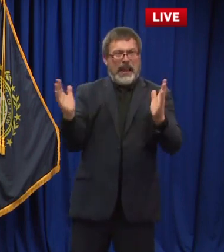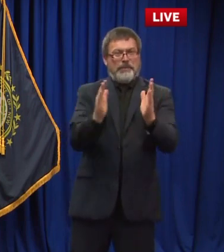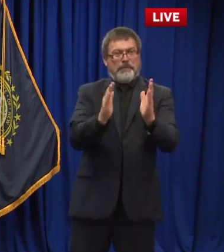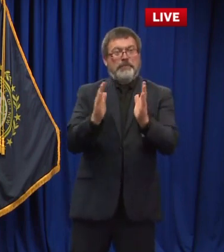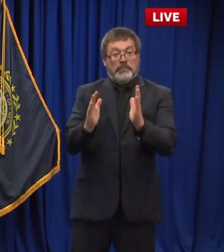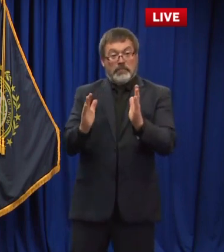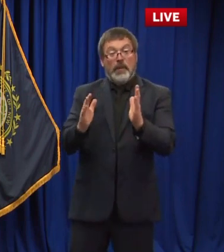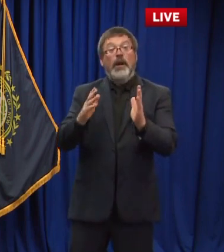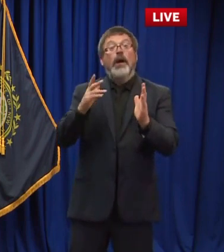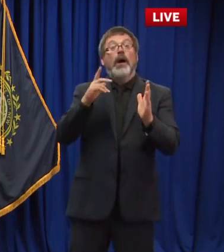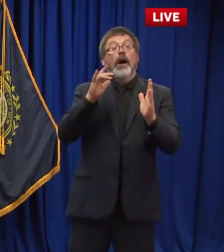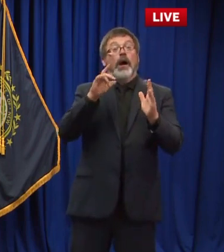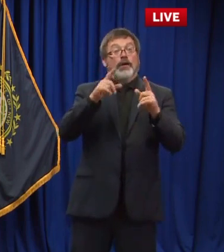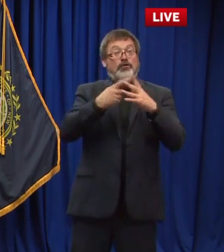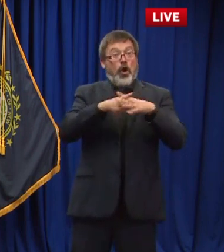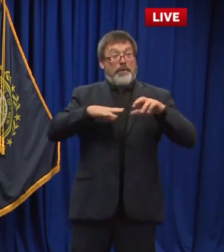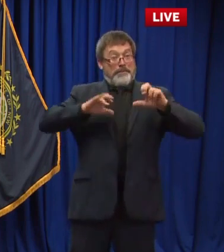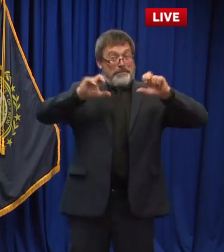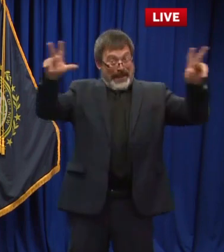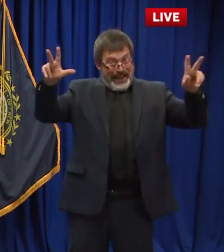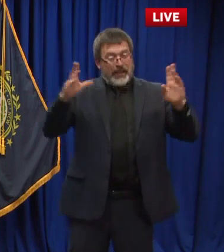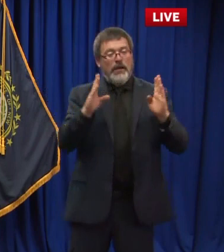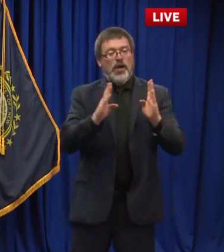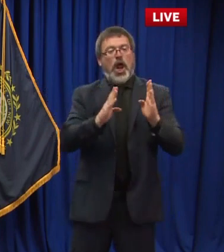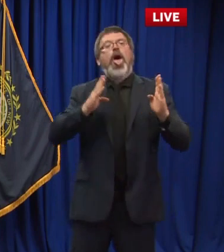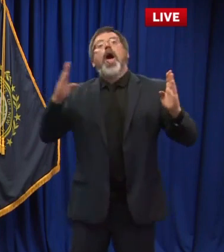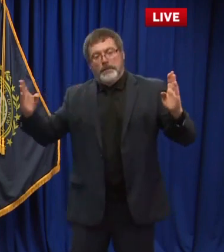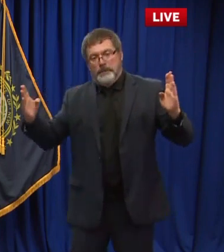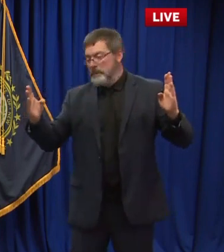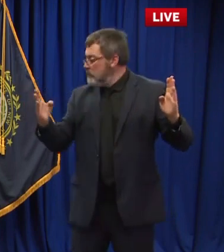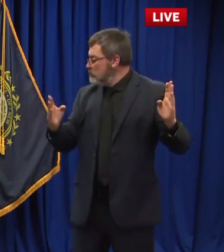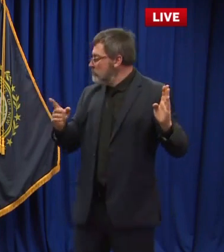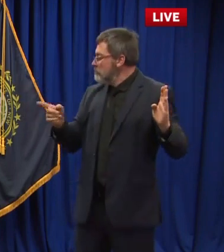WHAT YOU SEE IN YELLOW IS WHAT HAS COME BACK.